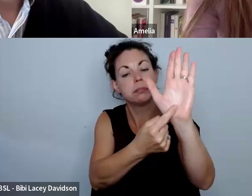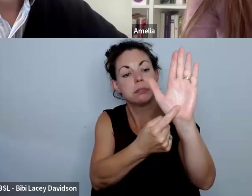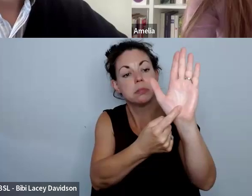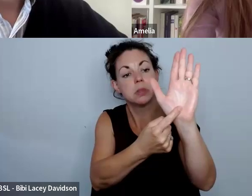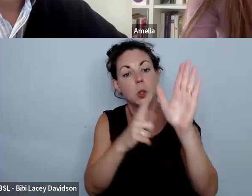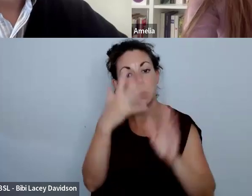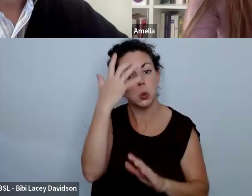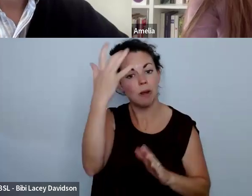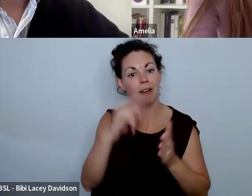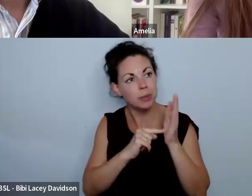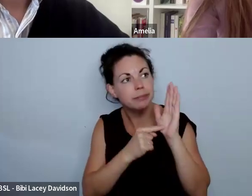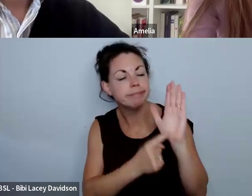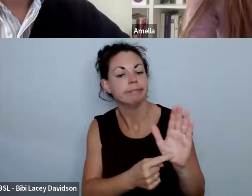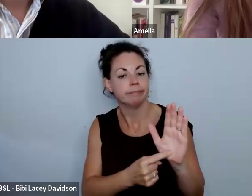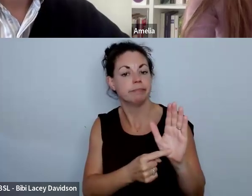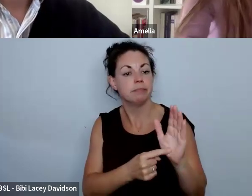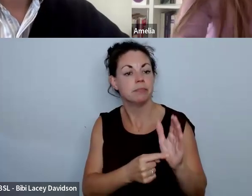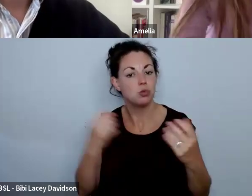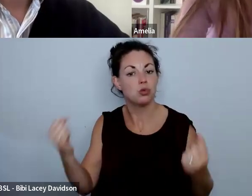And I guess the final question would kind of be